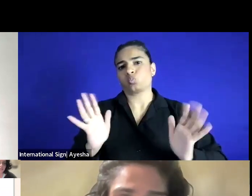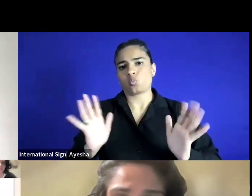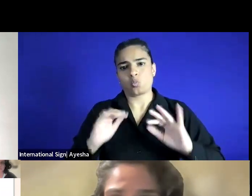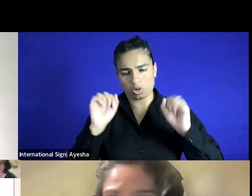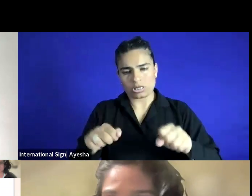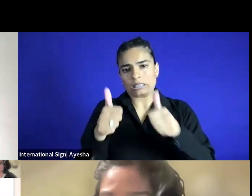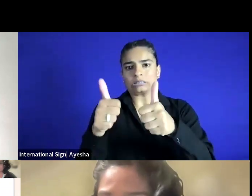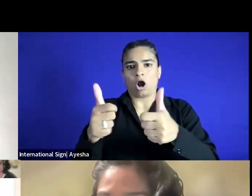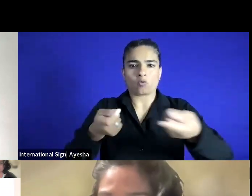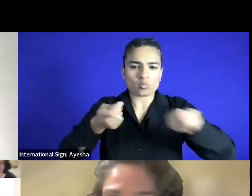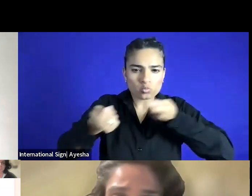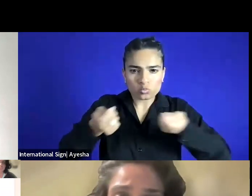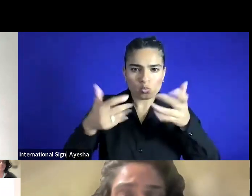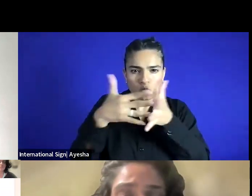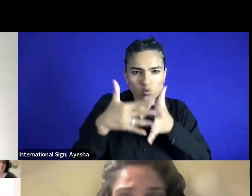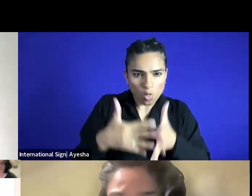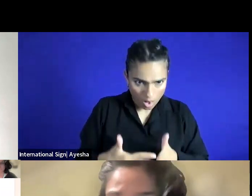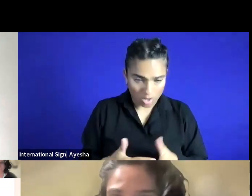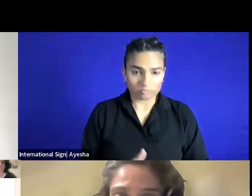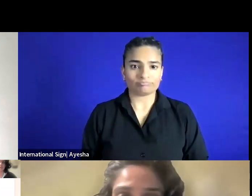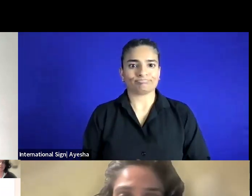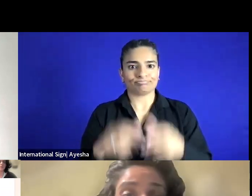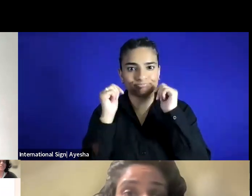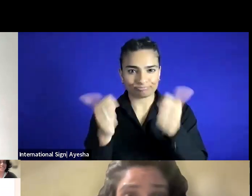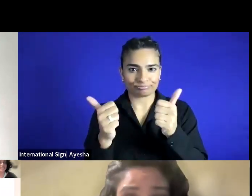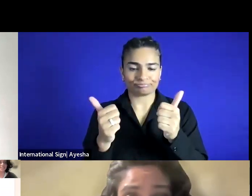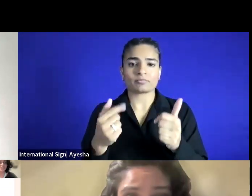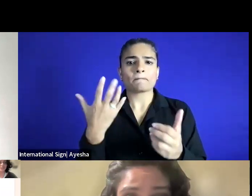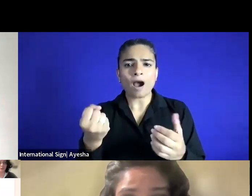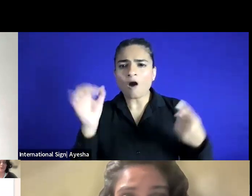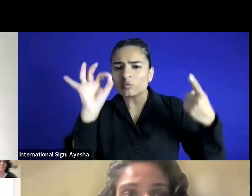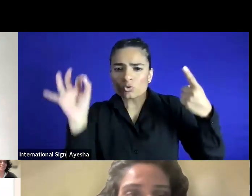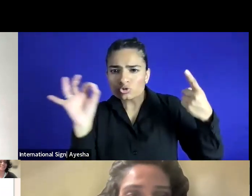And, I think we had some questions from folks, who are just excited to get on board.